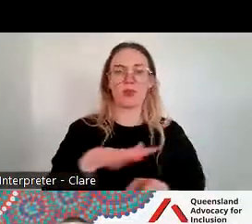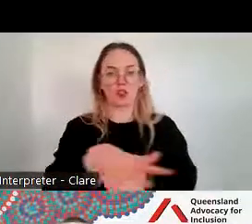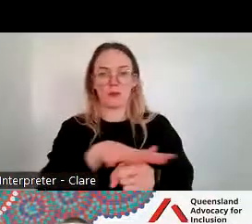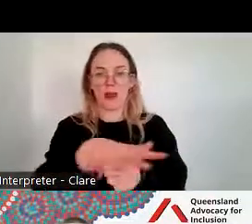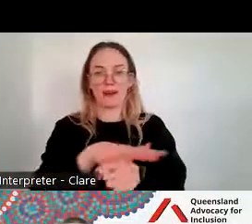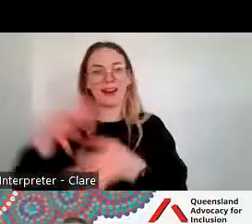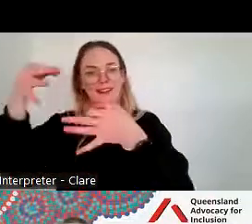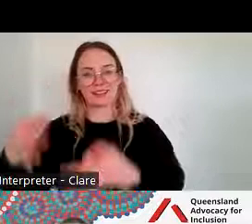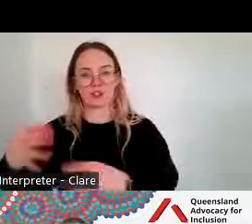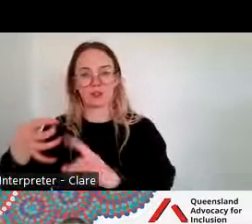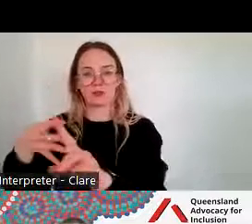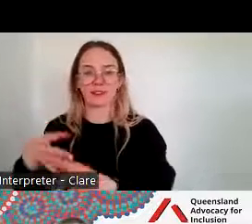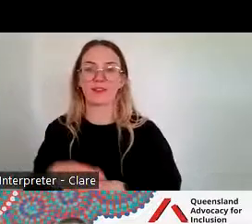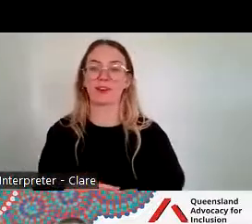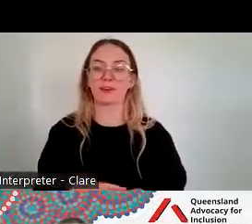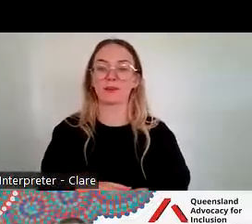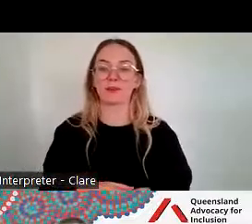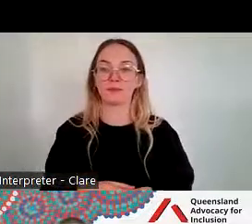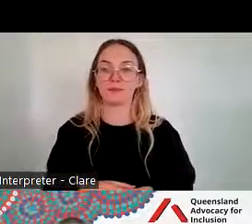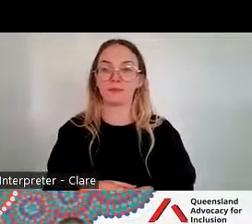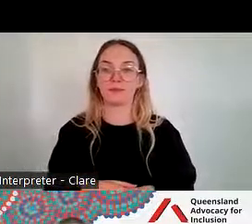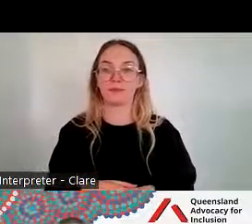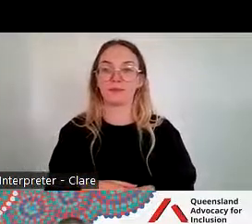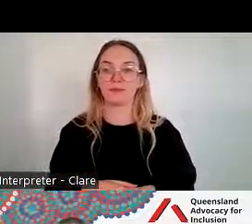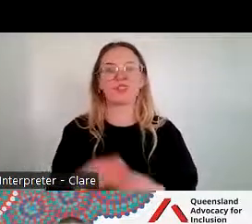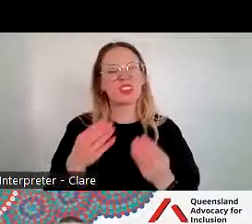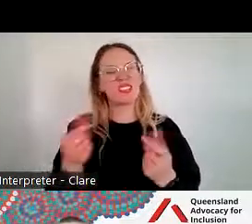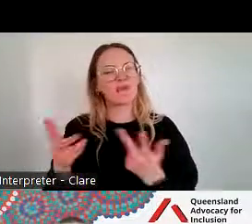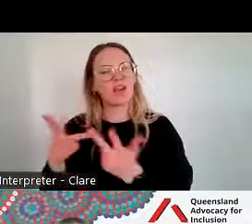Unlike other pieces of legislation that people might be aware of like the Mental Health Act,